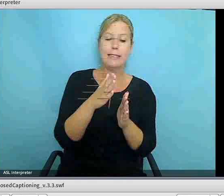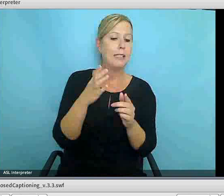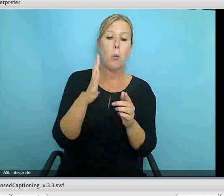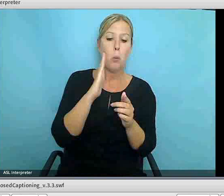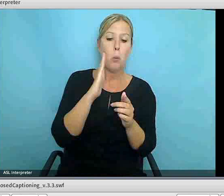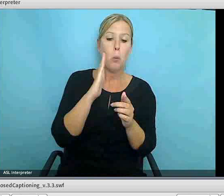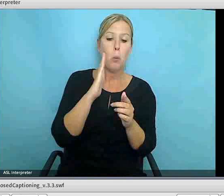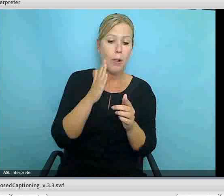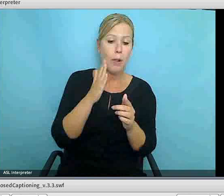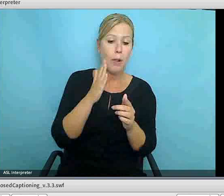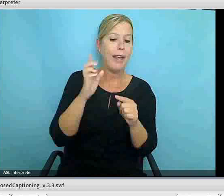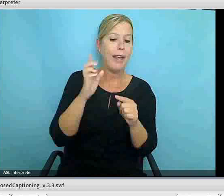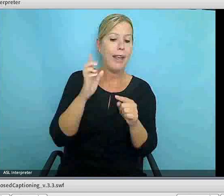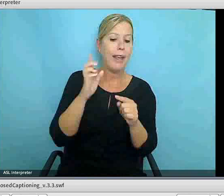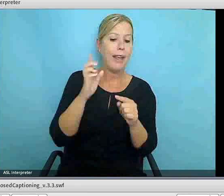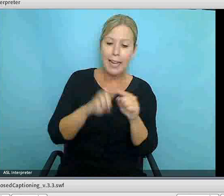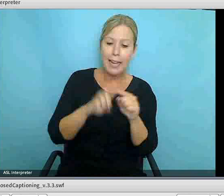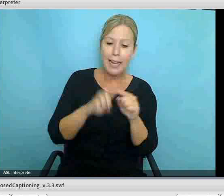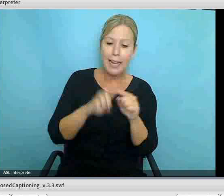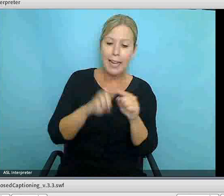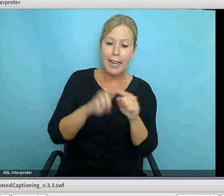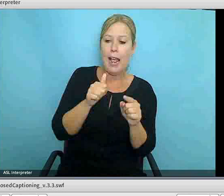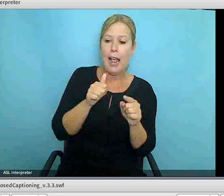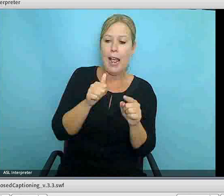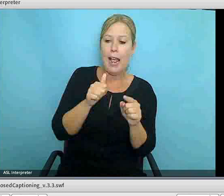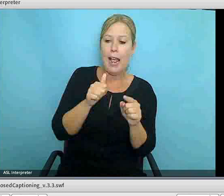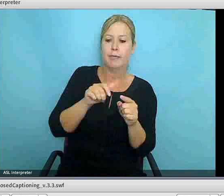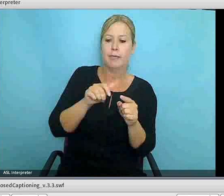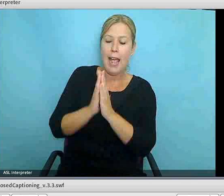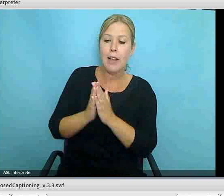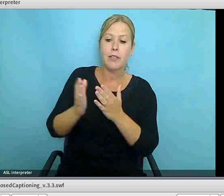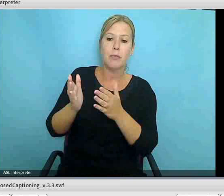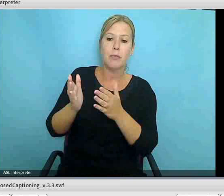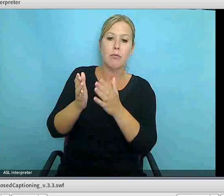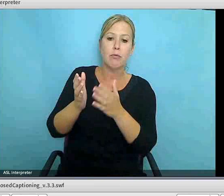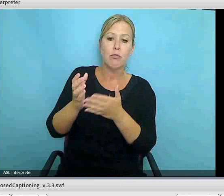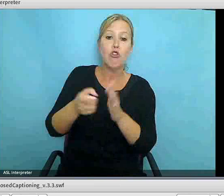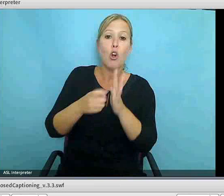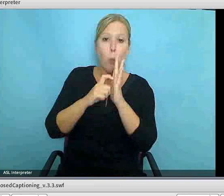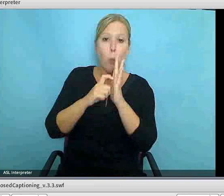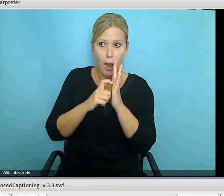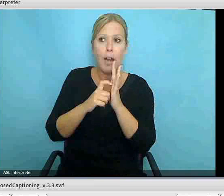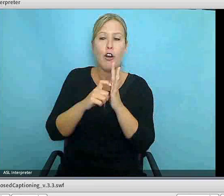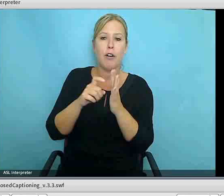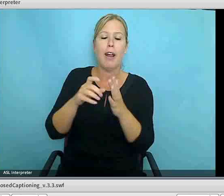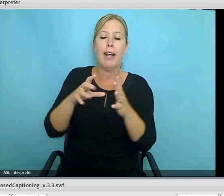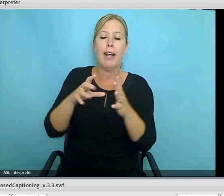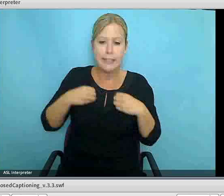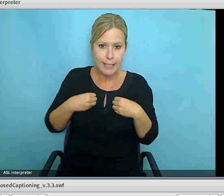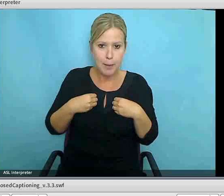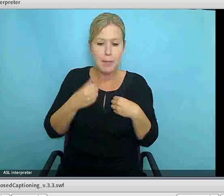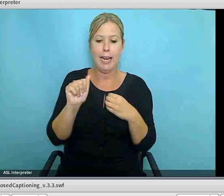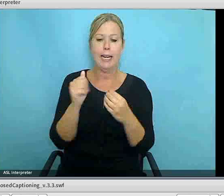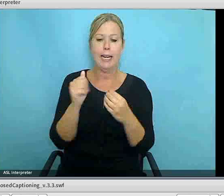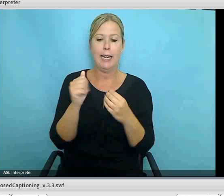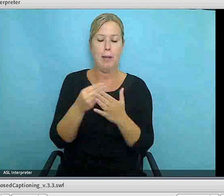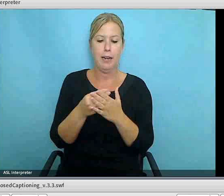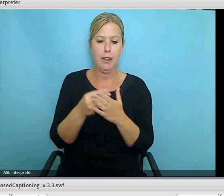That's a MassHealth eligibility category, and CommonHealth members, some of them, have